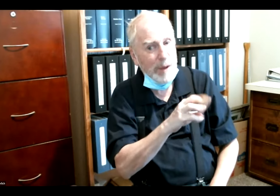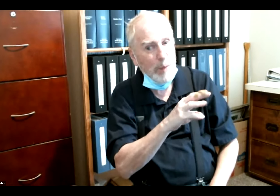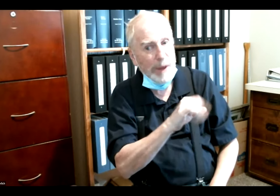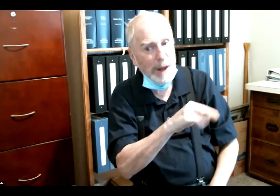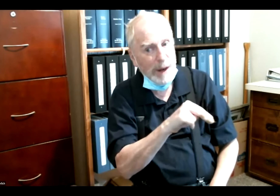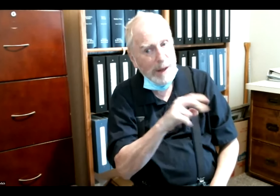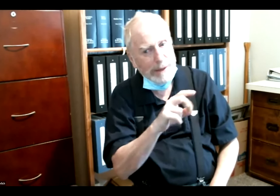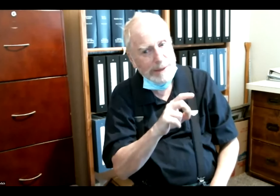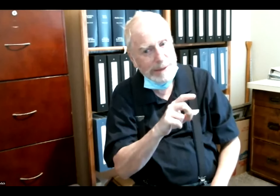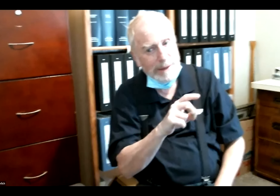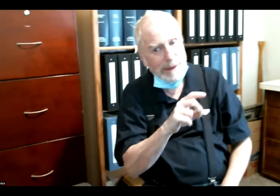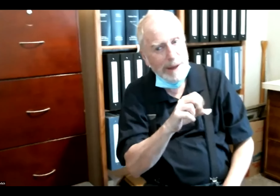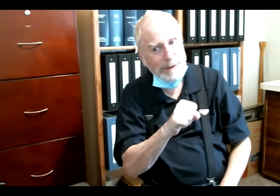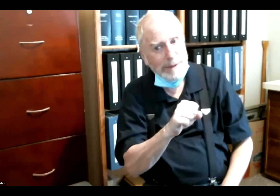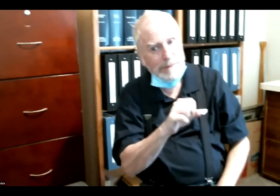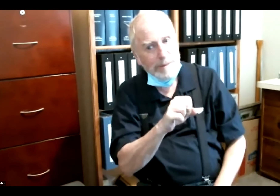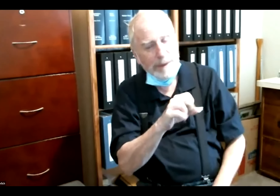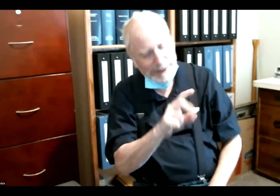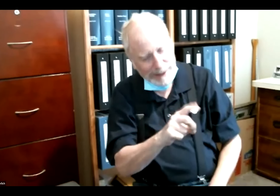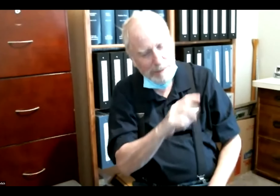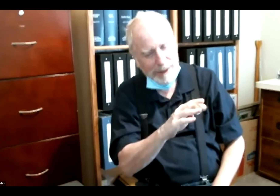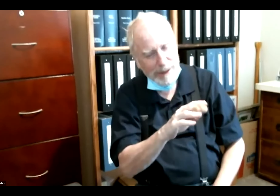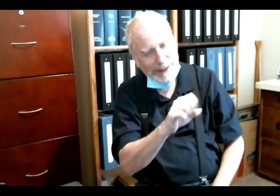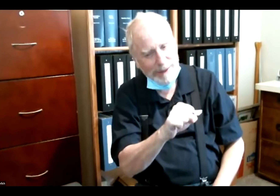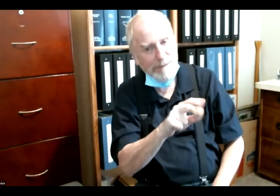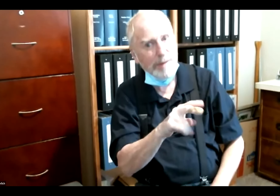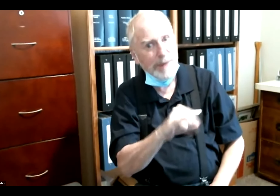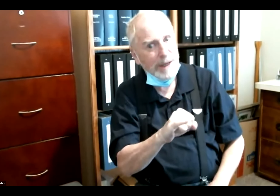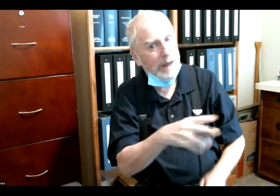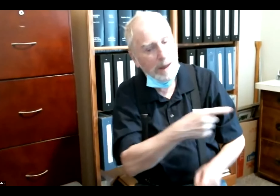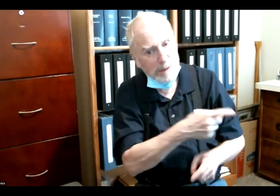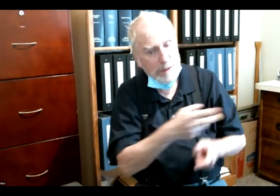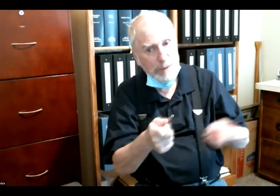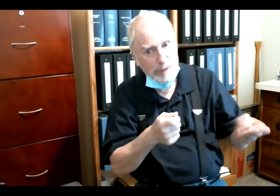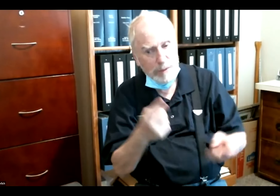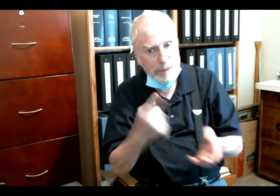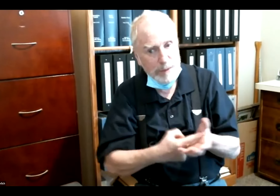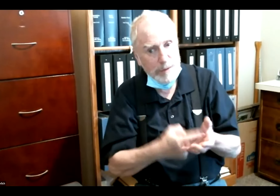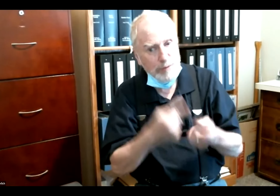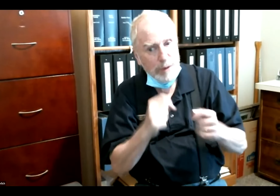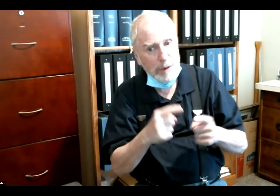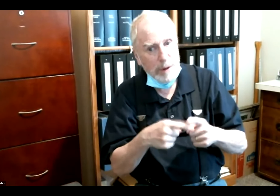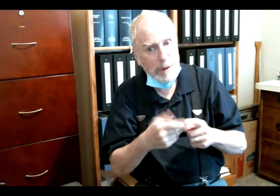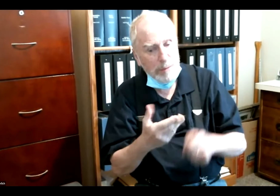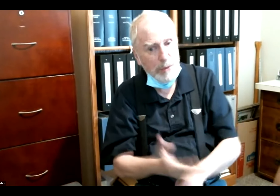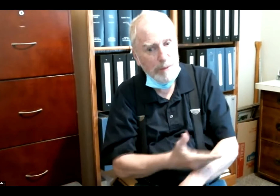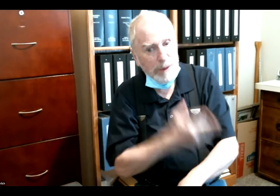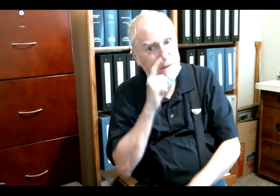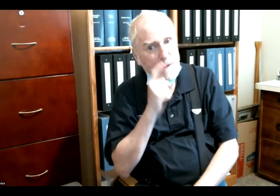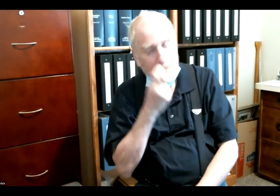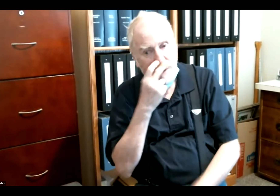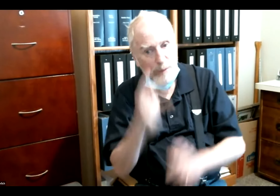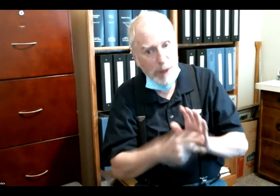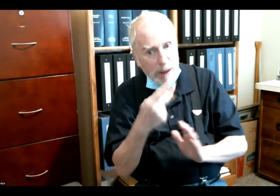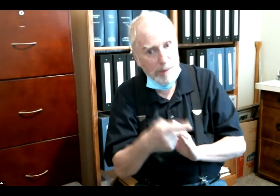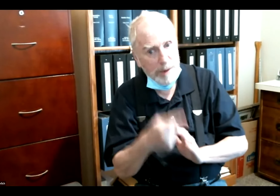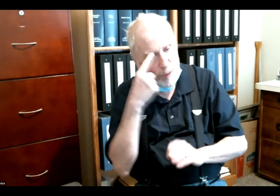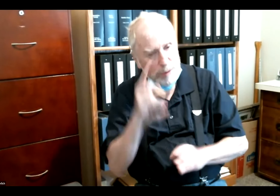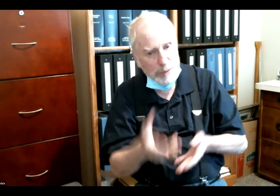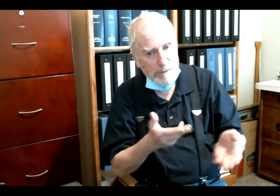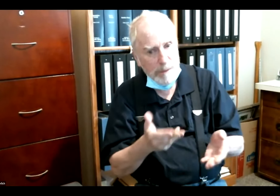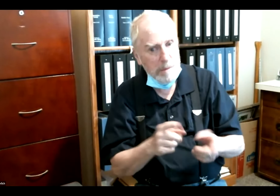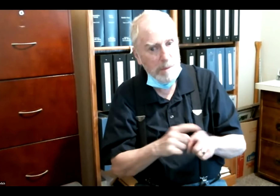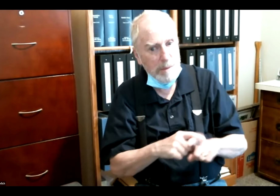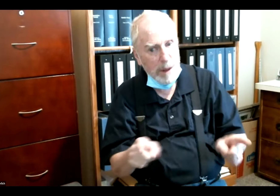is the director at DSDHH and then Stephen Winn DSBVI, are they talking about improving